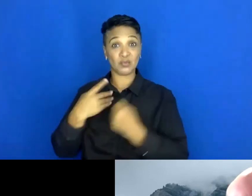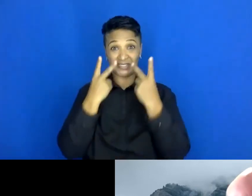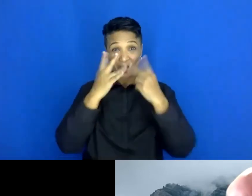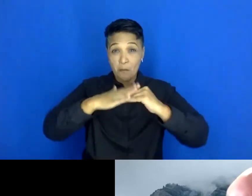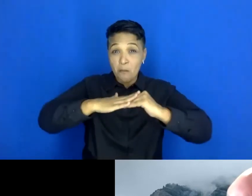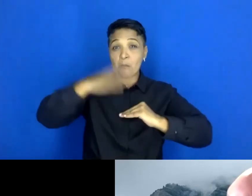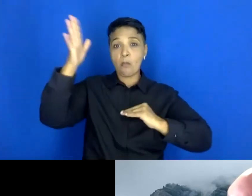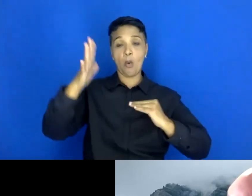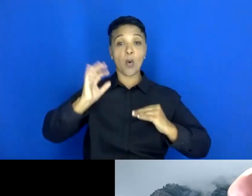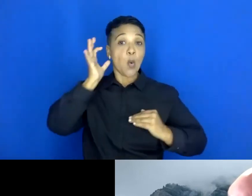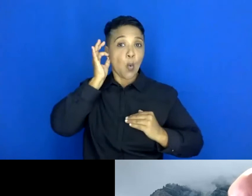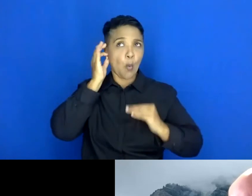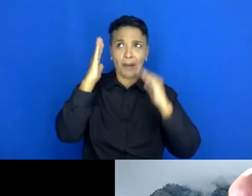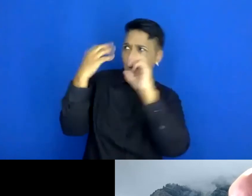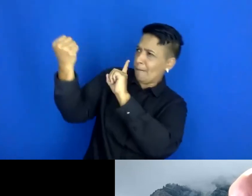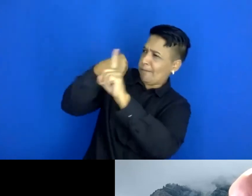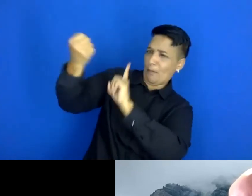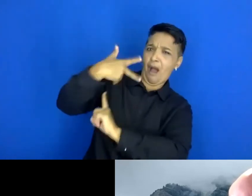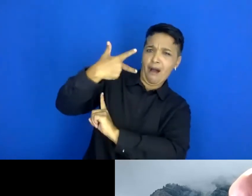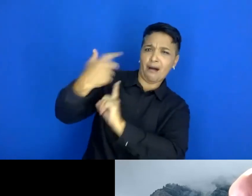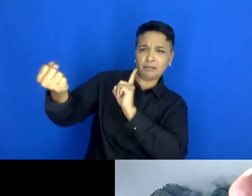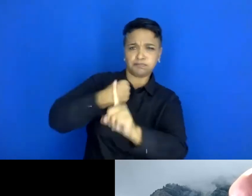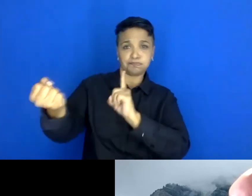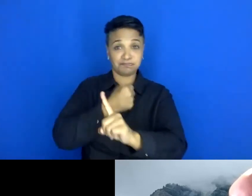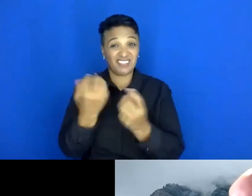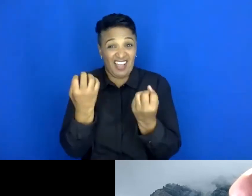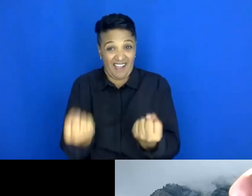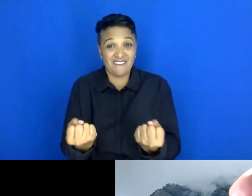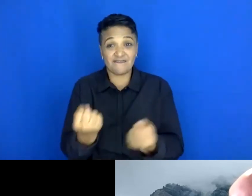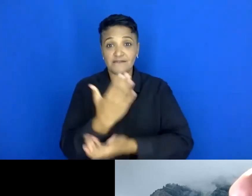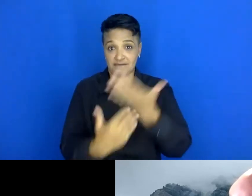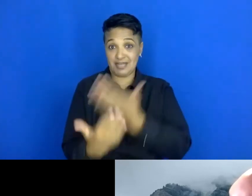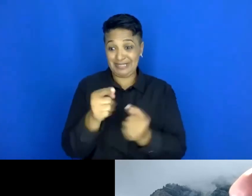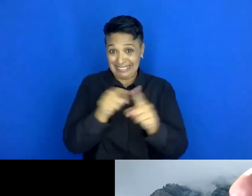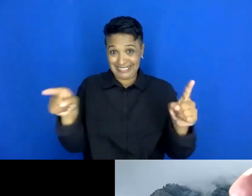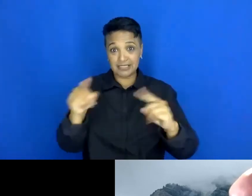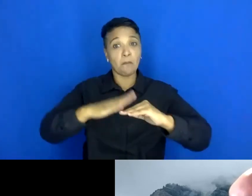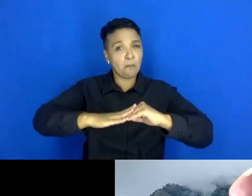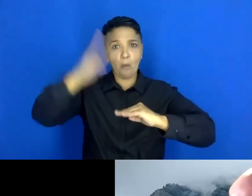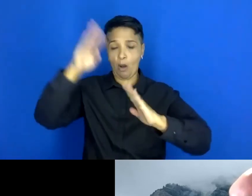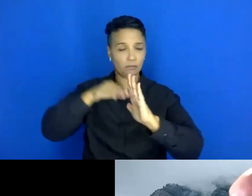women and girls including women and girls with disabilities we learned that the coveted pandemic